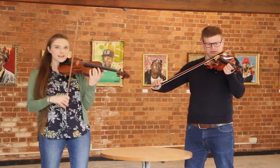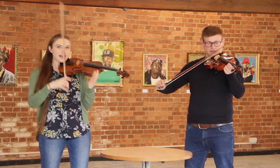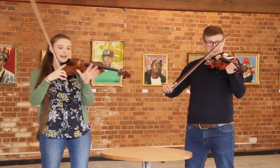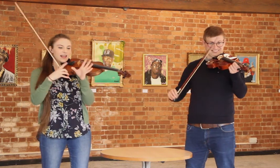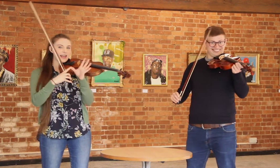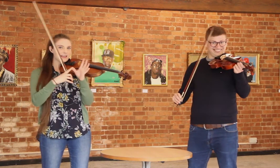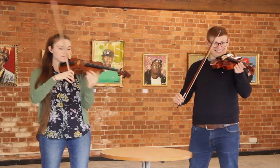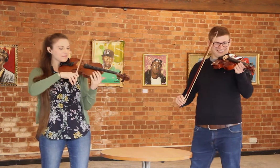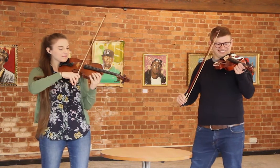and A…